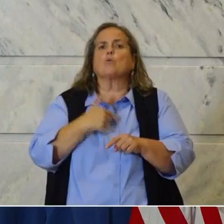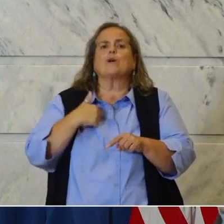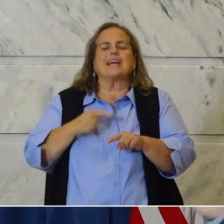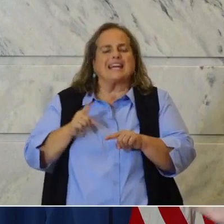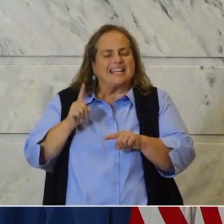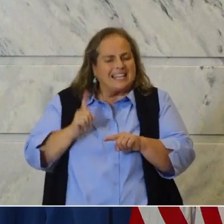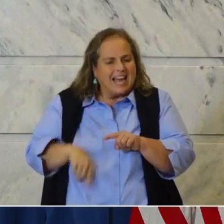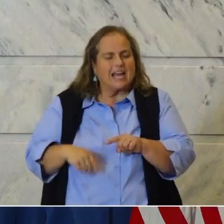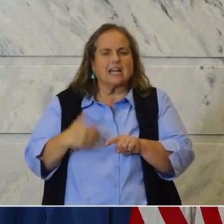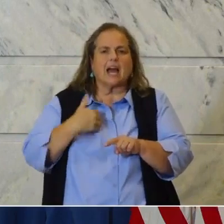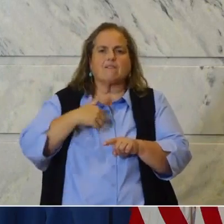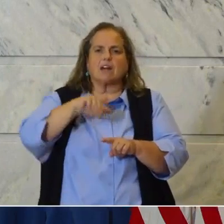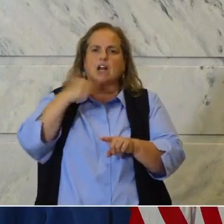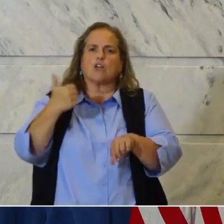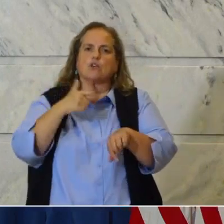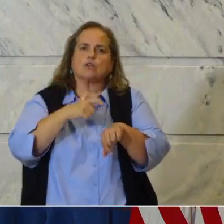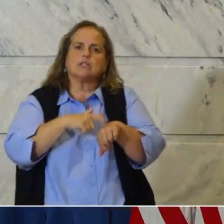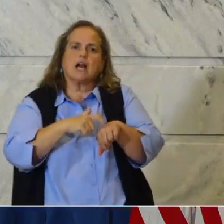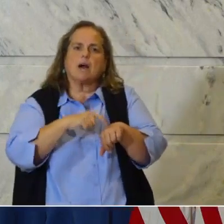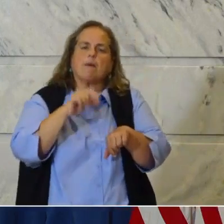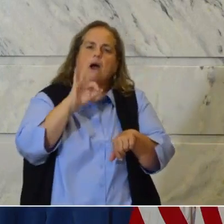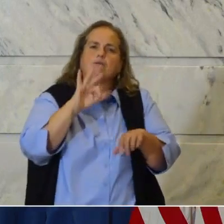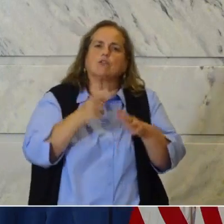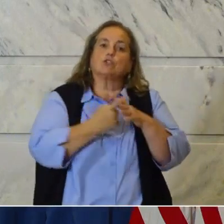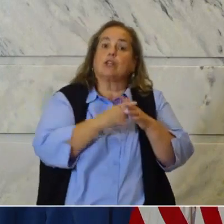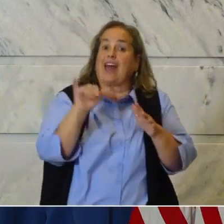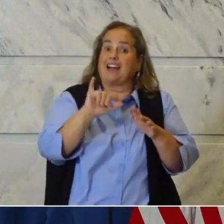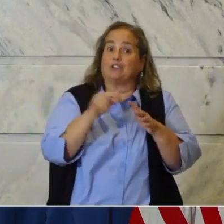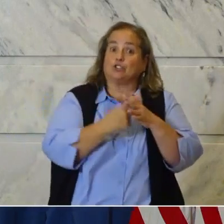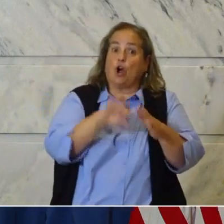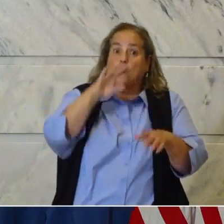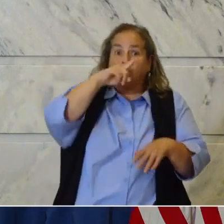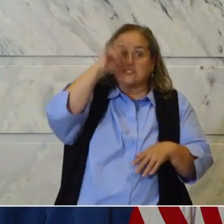another period like the start of the summer where we get worn out where we